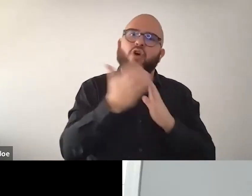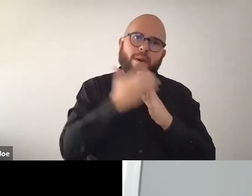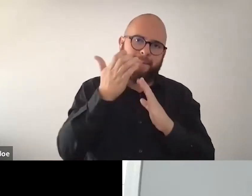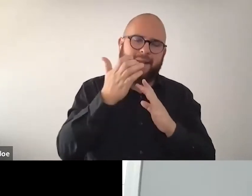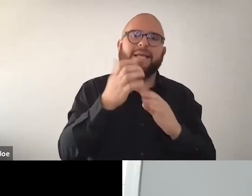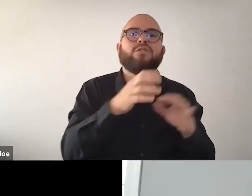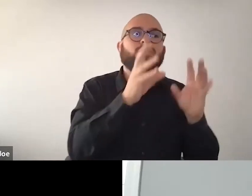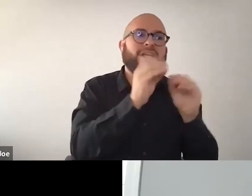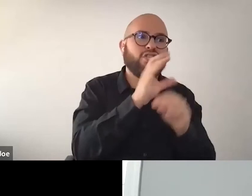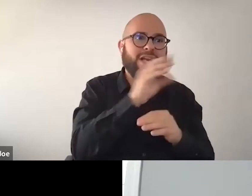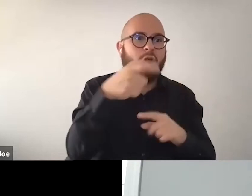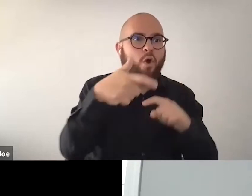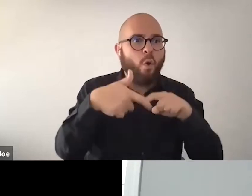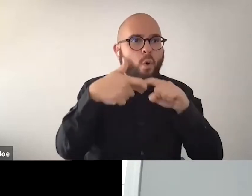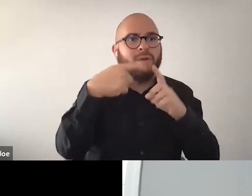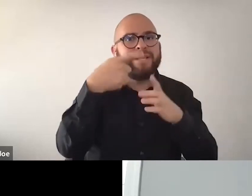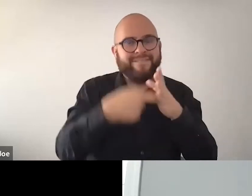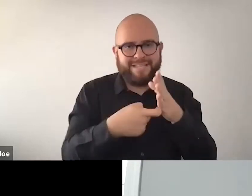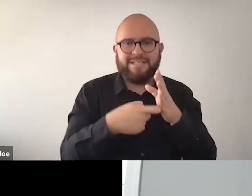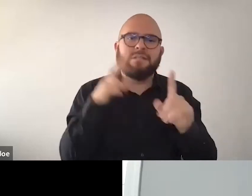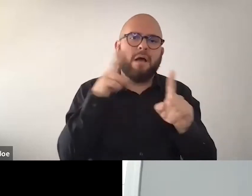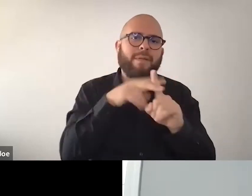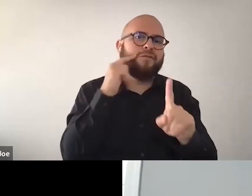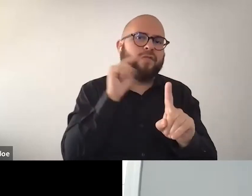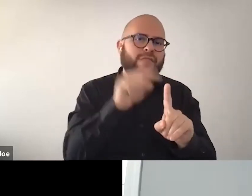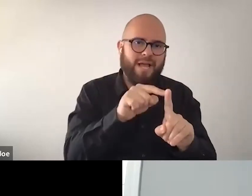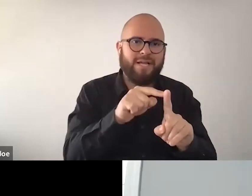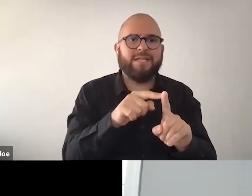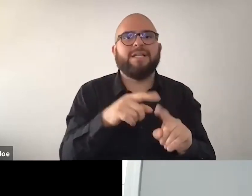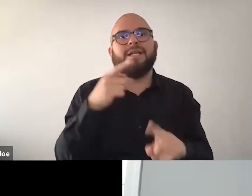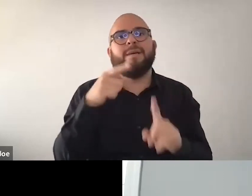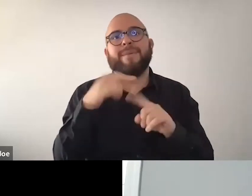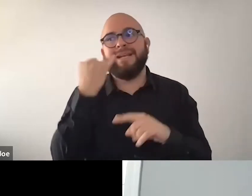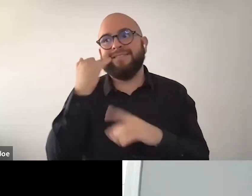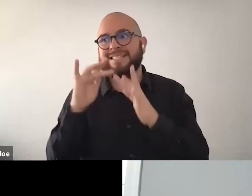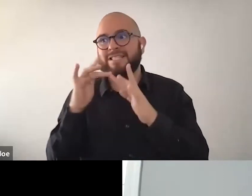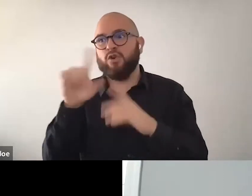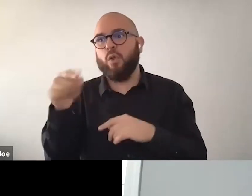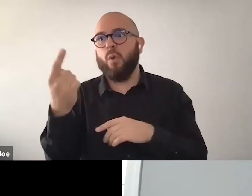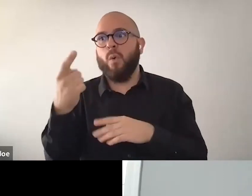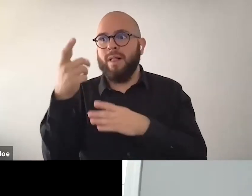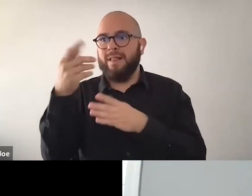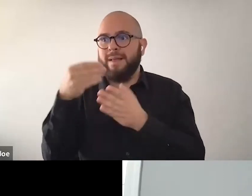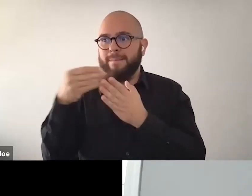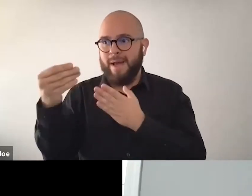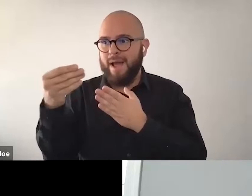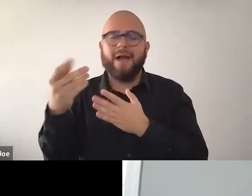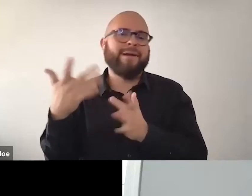The difference is when it's a traditional digital only buy and holding fees are not due if they don't